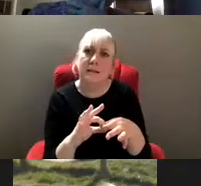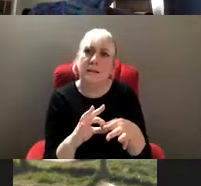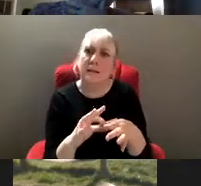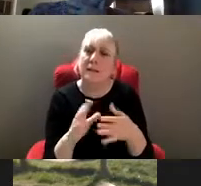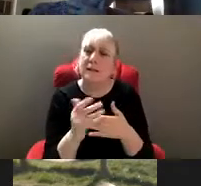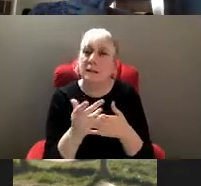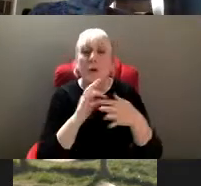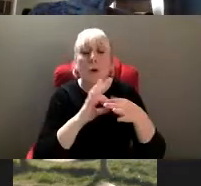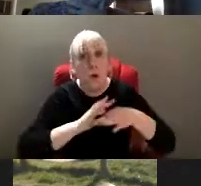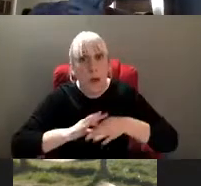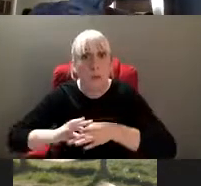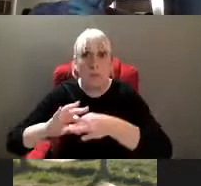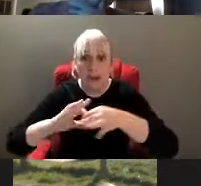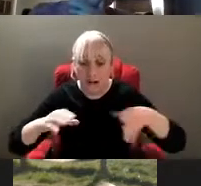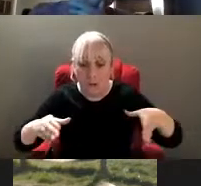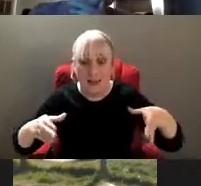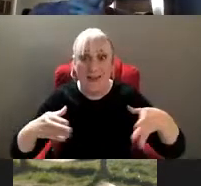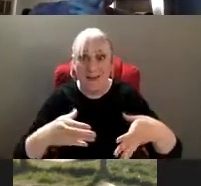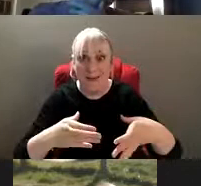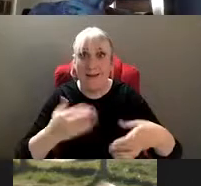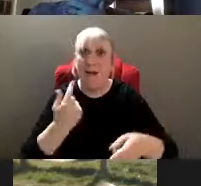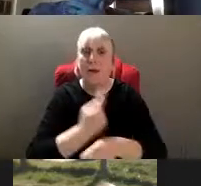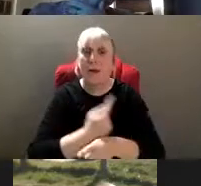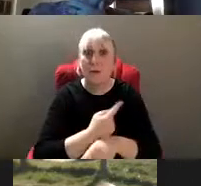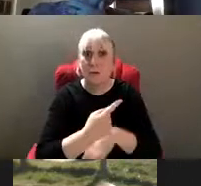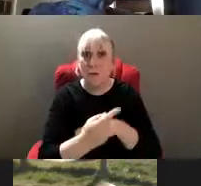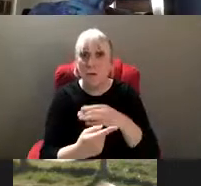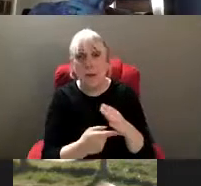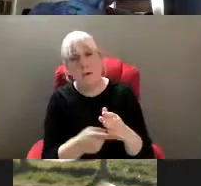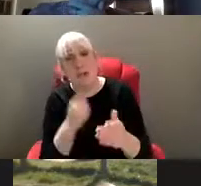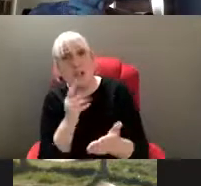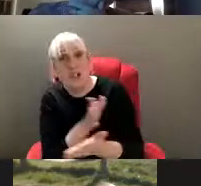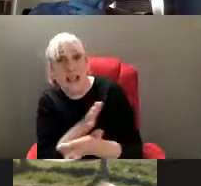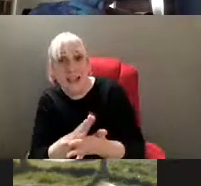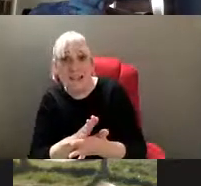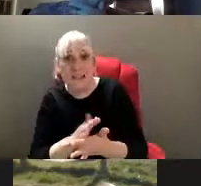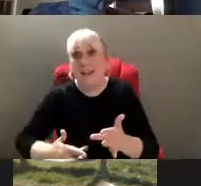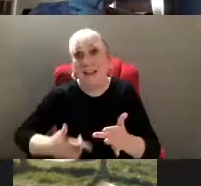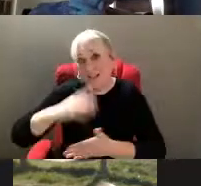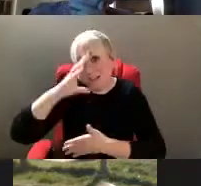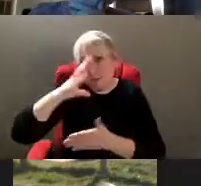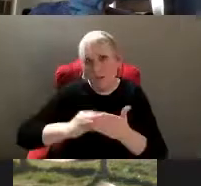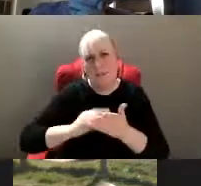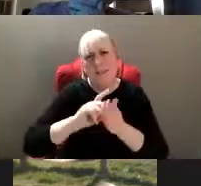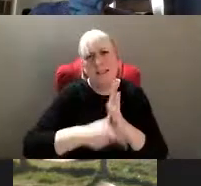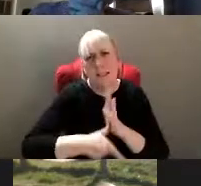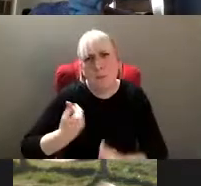together to to talk about the and share the lived experience of disabled women related to this area